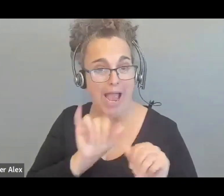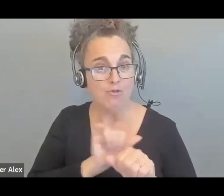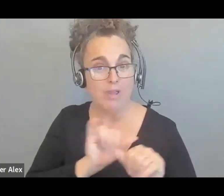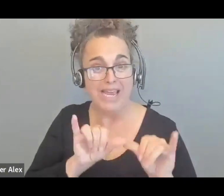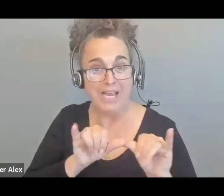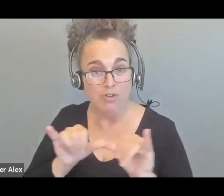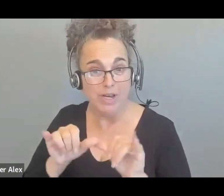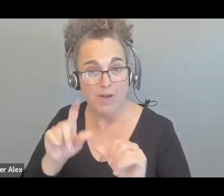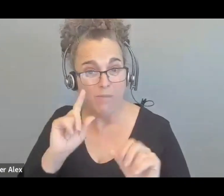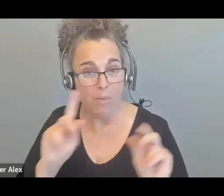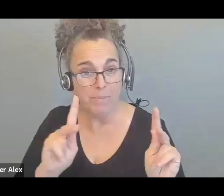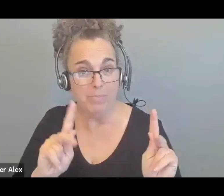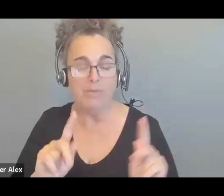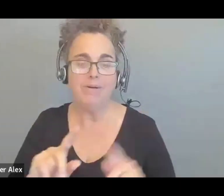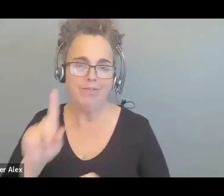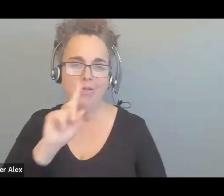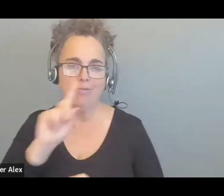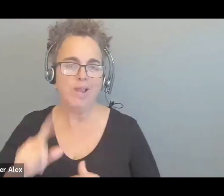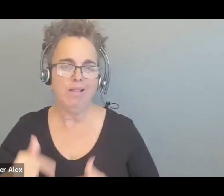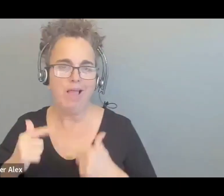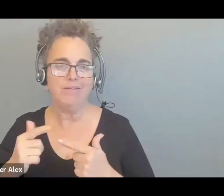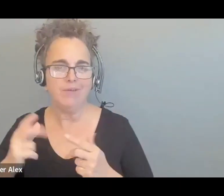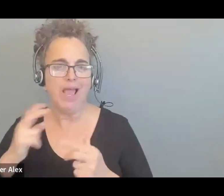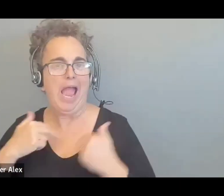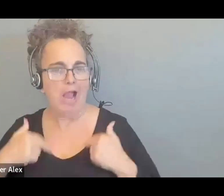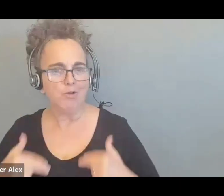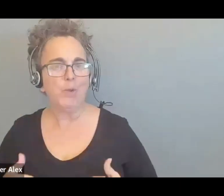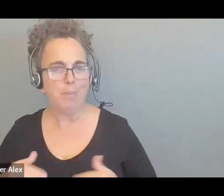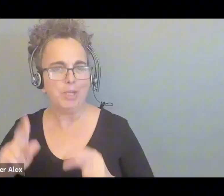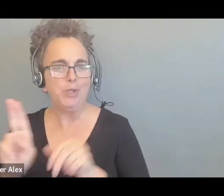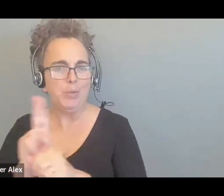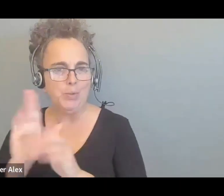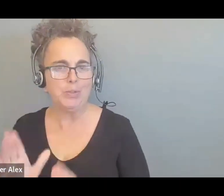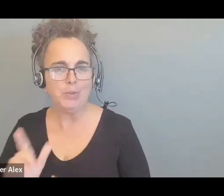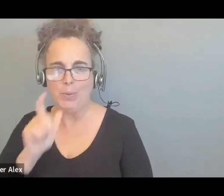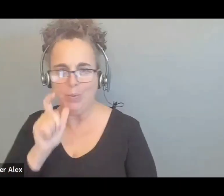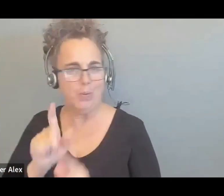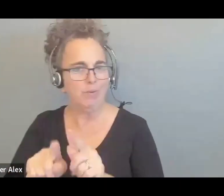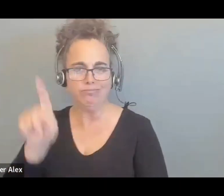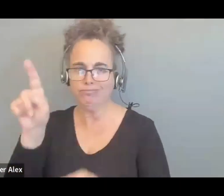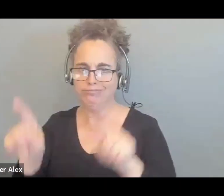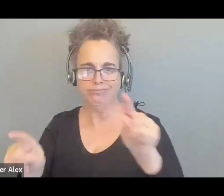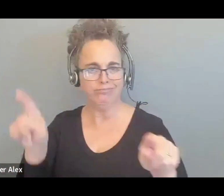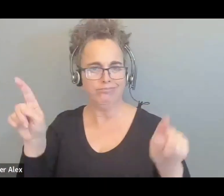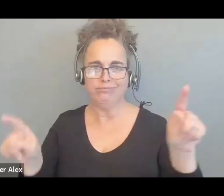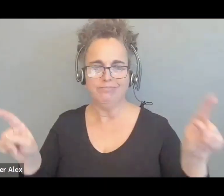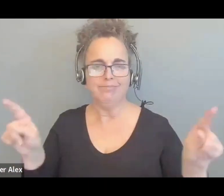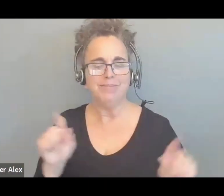and what the reality of the human users actually is. So yes, there is a market for it.